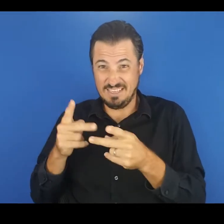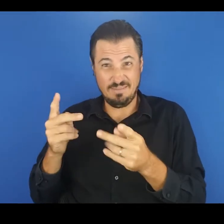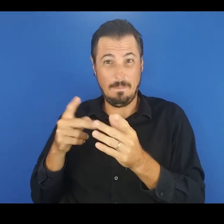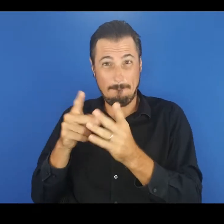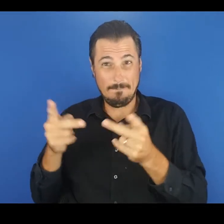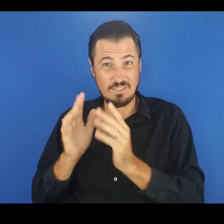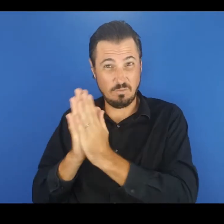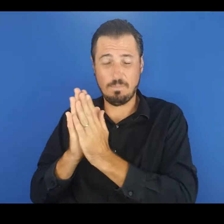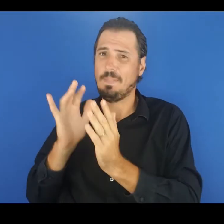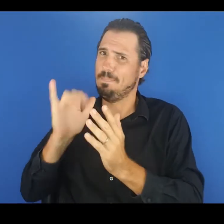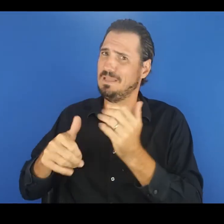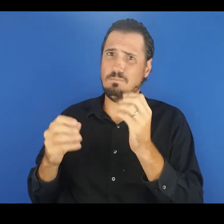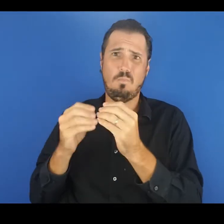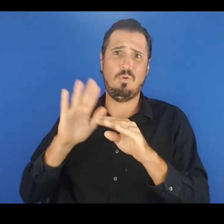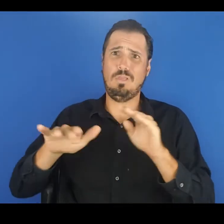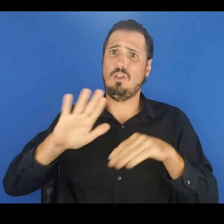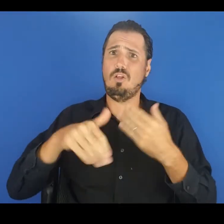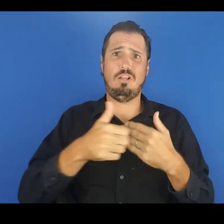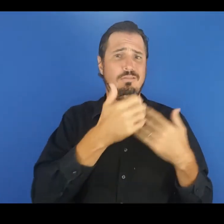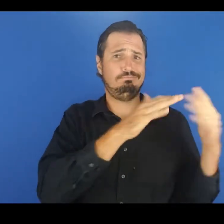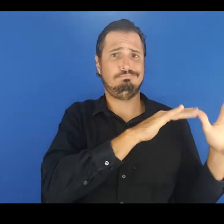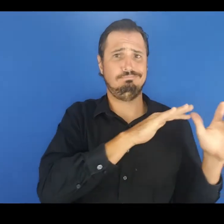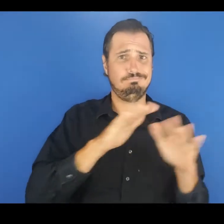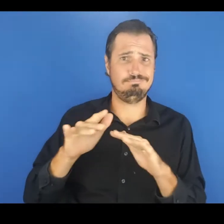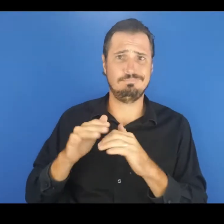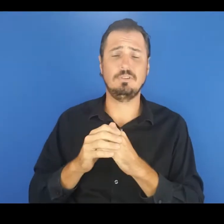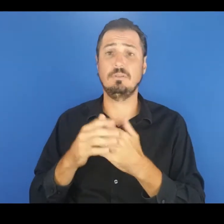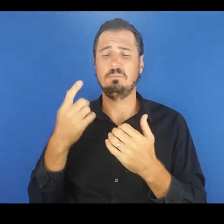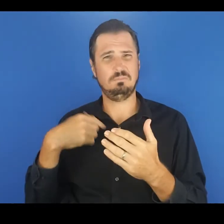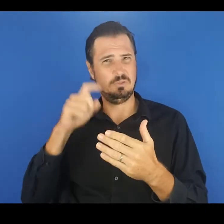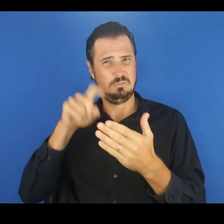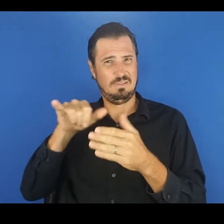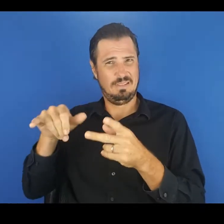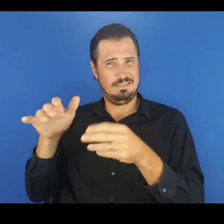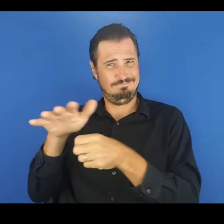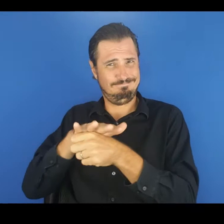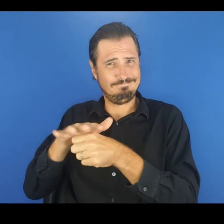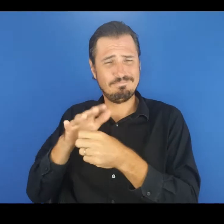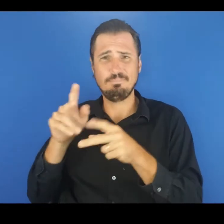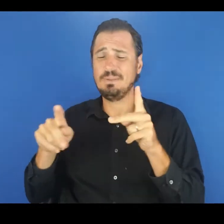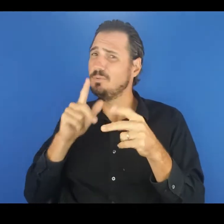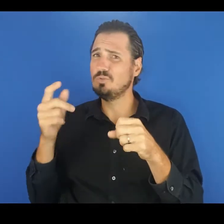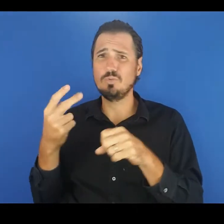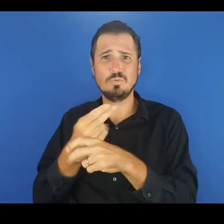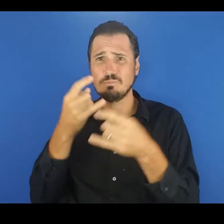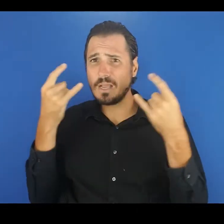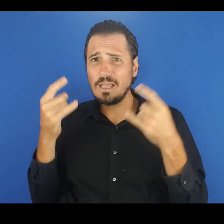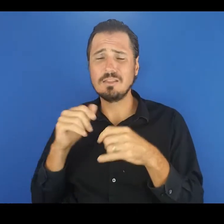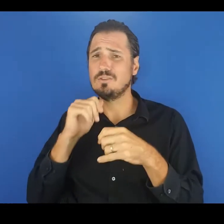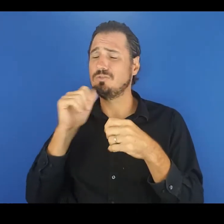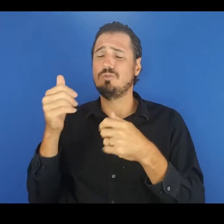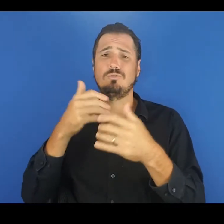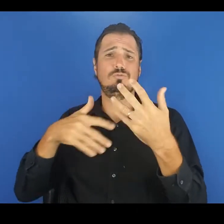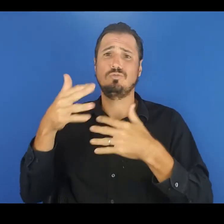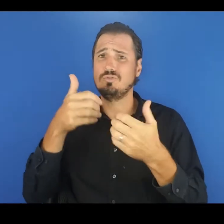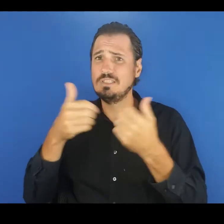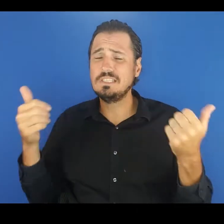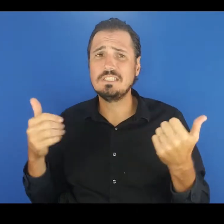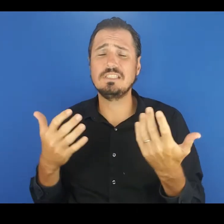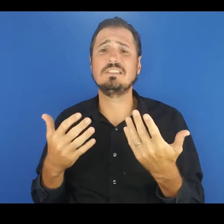We often find in the course of these investigations the number of people were not wearing masks or not observing physical distancing requirements.